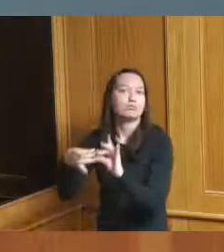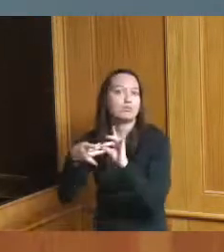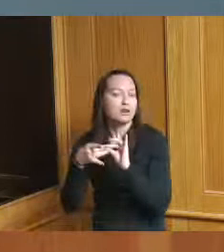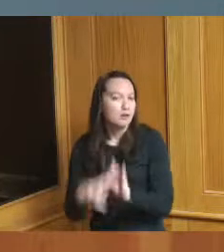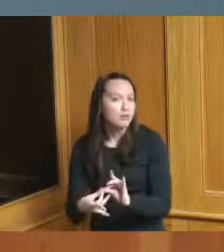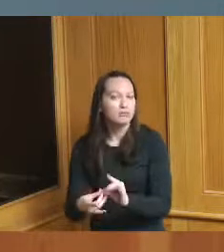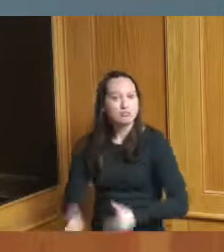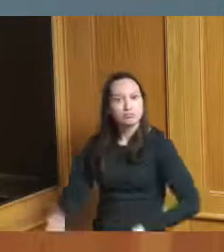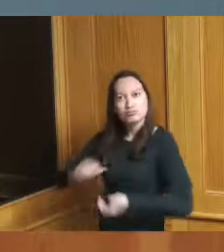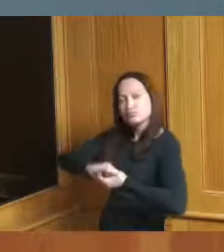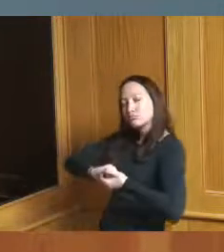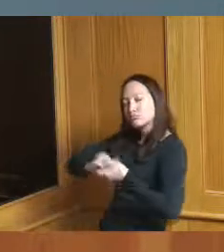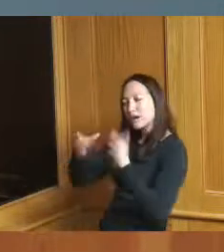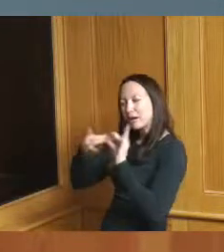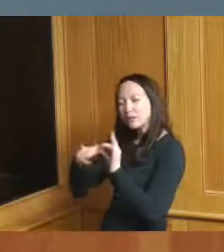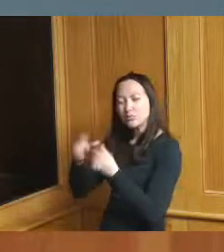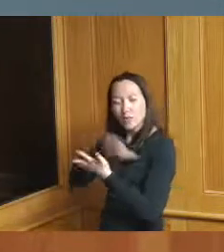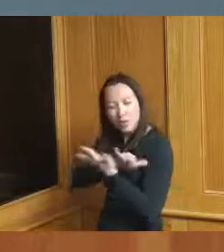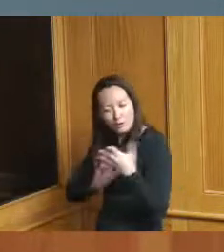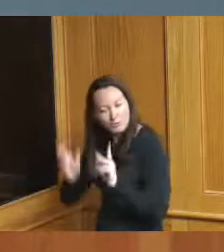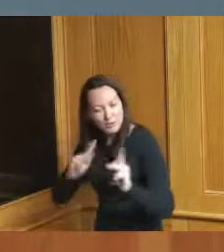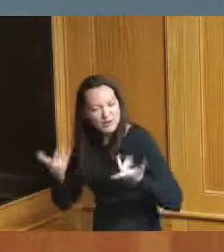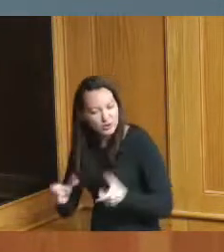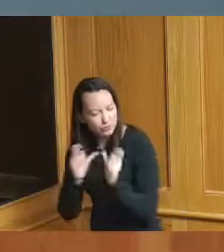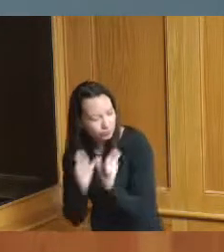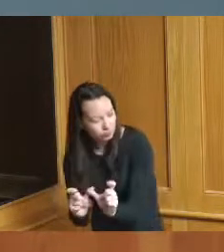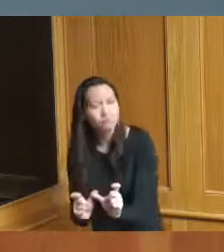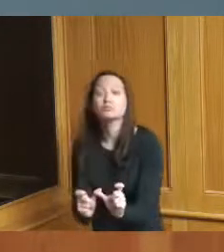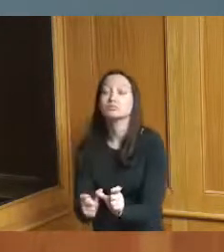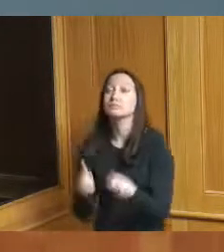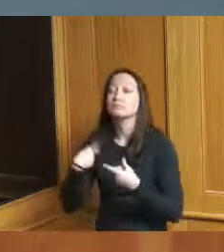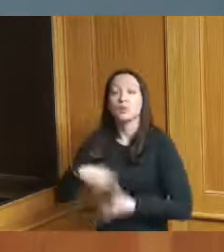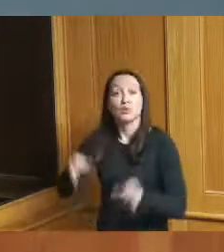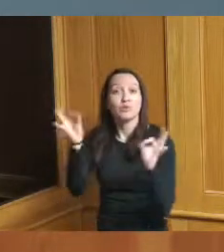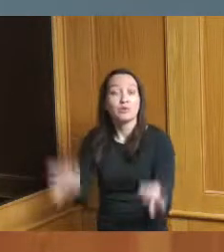partnership and connections with those people be it further resolved that the state of emergency